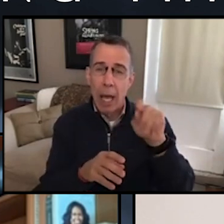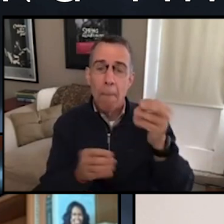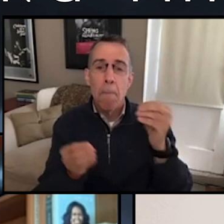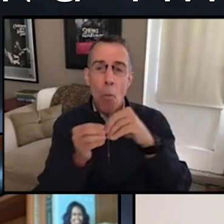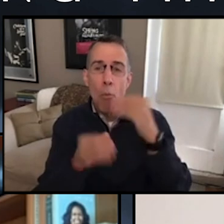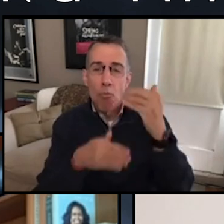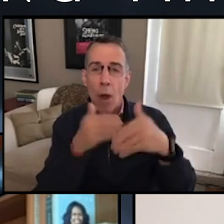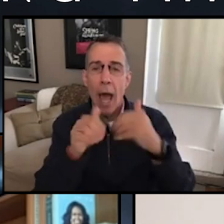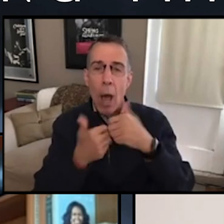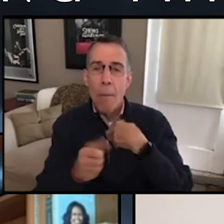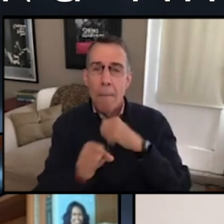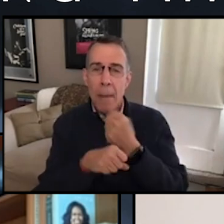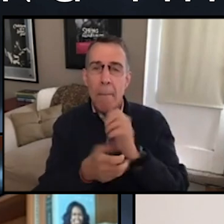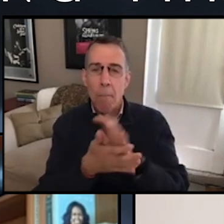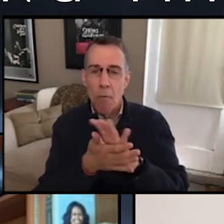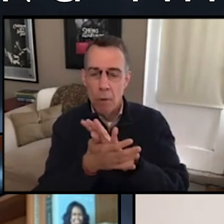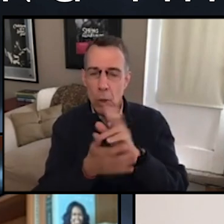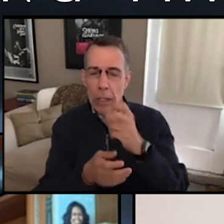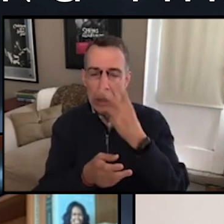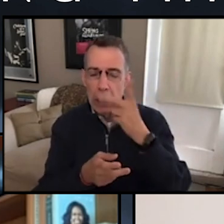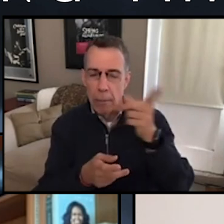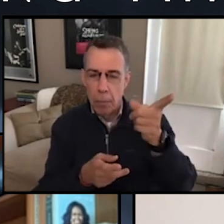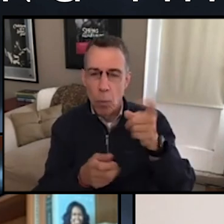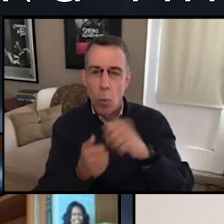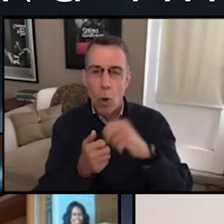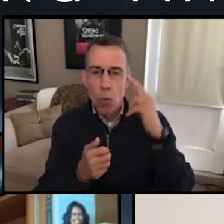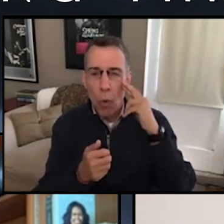how we made the film and worked with Robert and Helen Keller Services, and